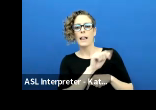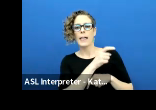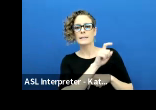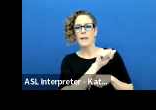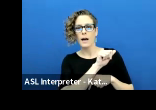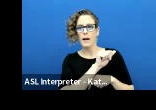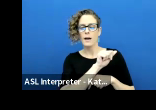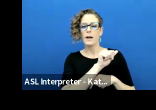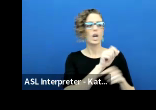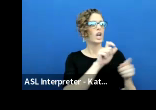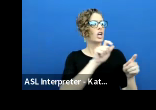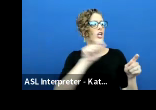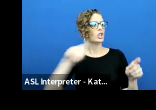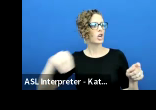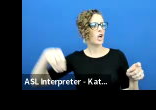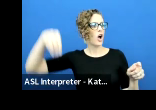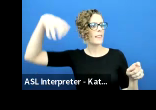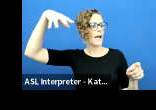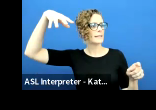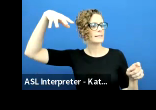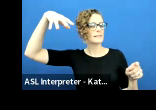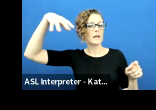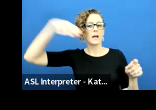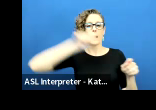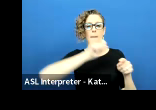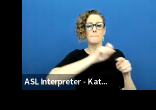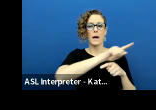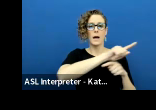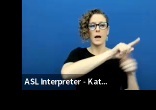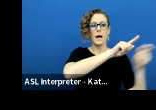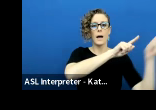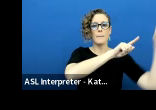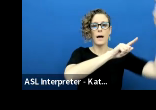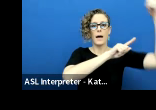thing uh you know I take five seconds is that fast enough is that a big deal who knows Cloud